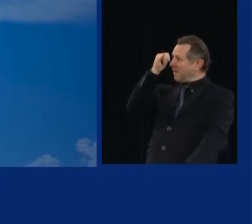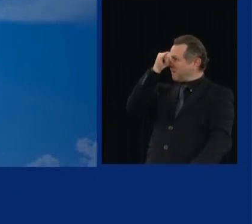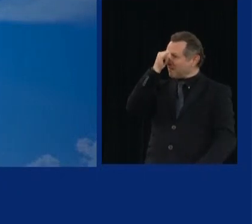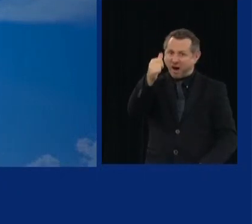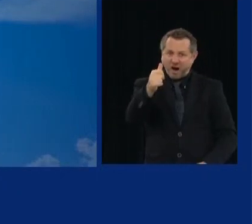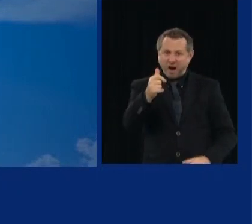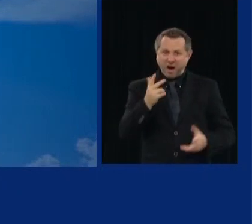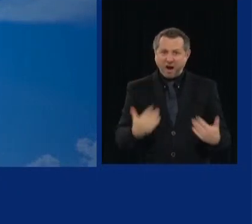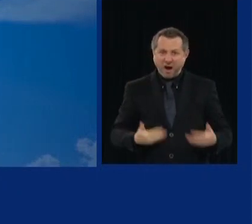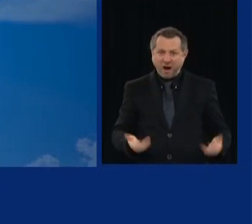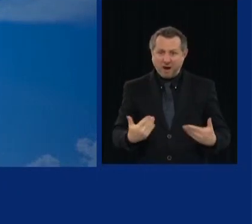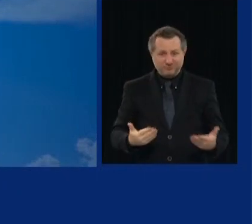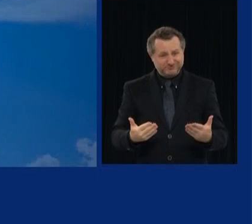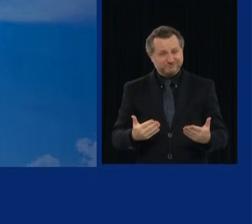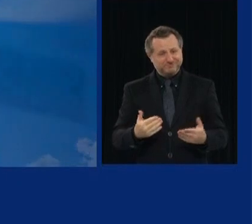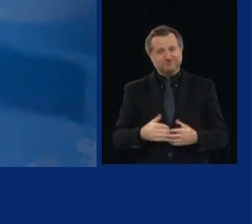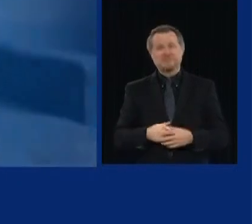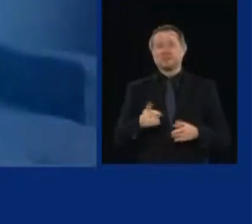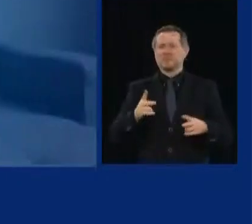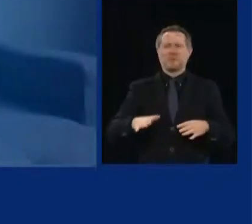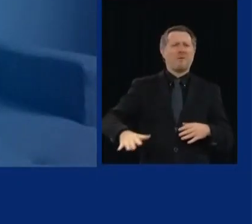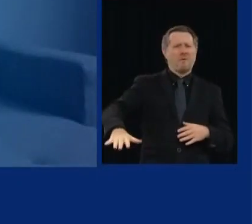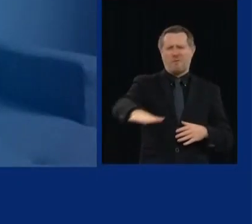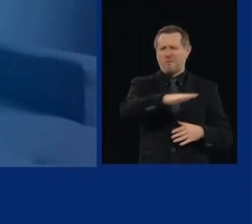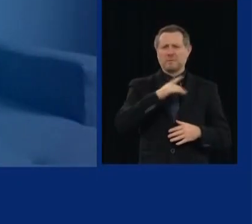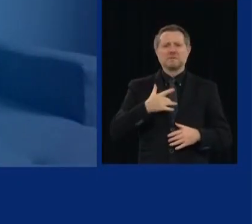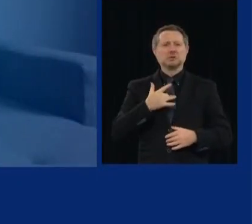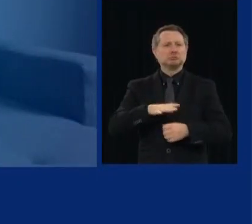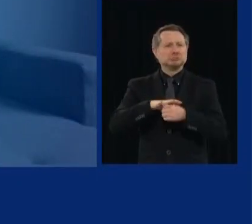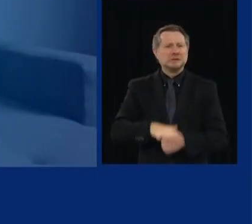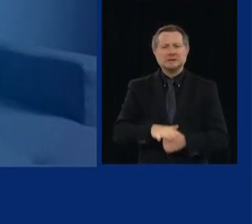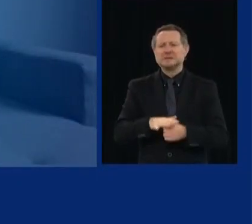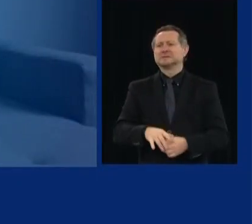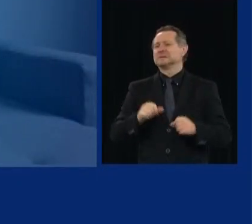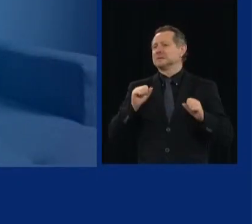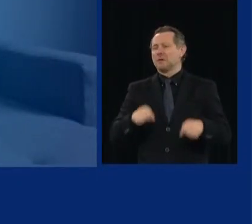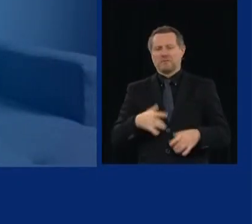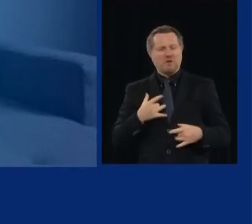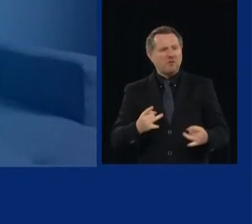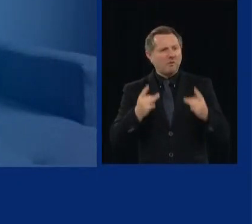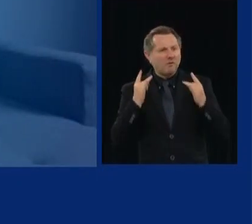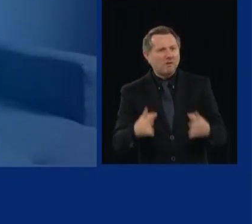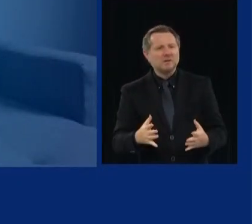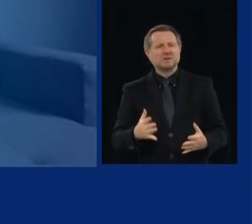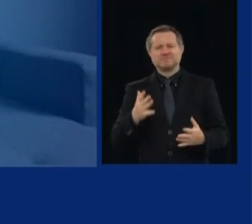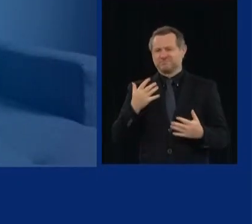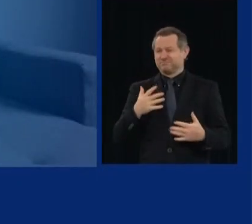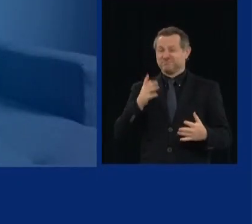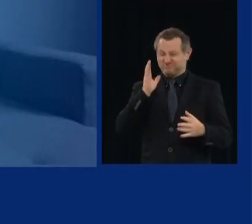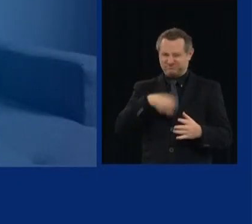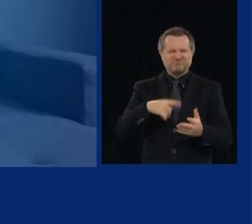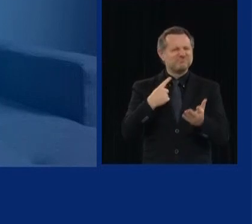TRAUMA THAT WE HAVE GONE